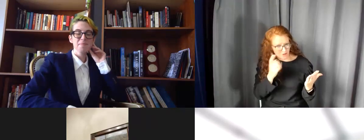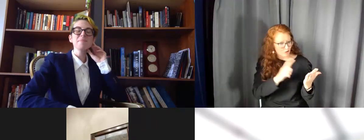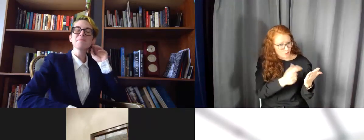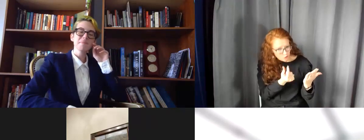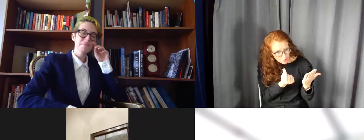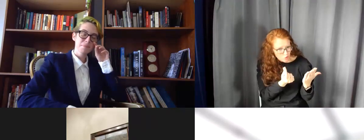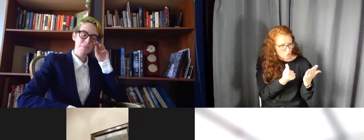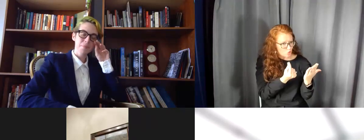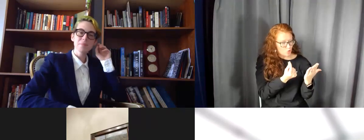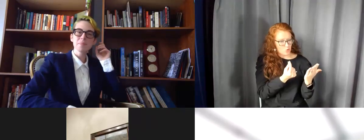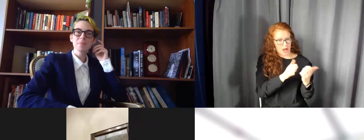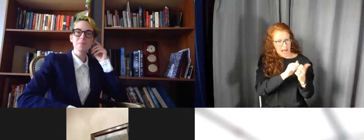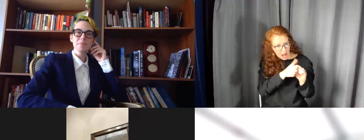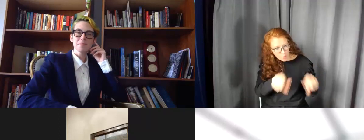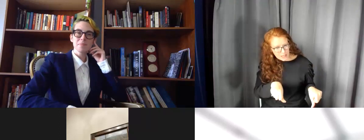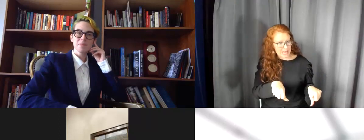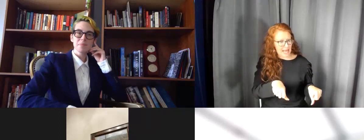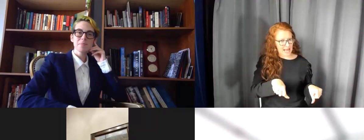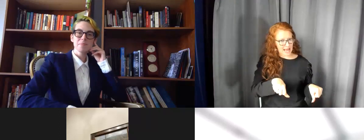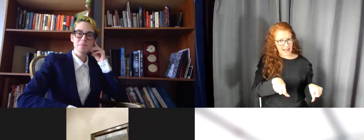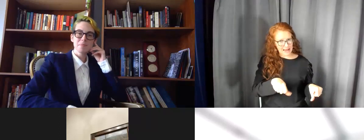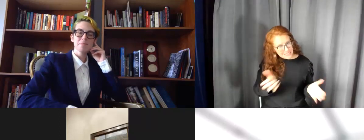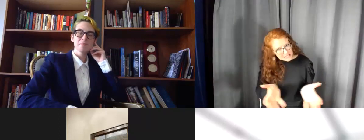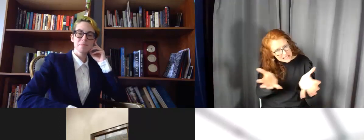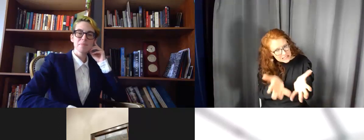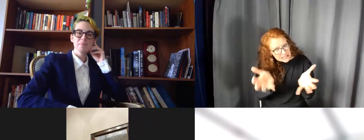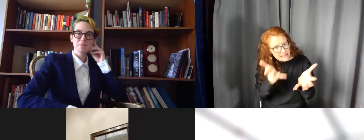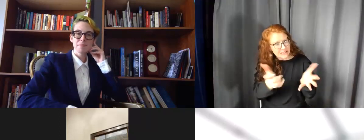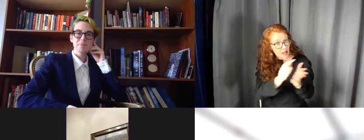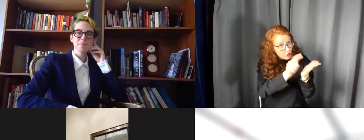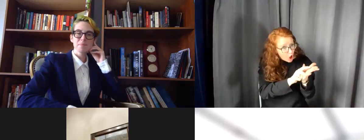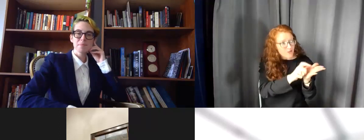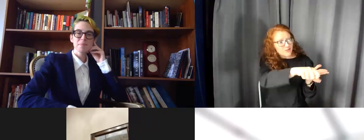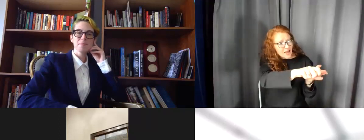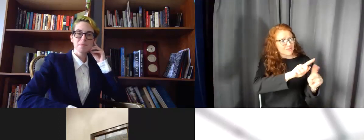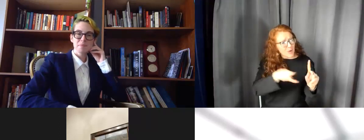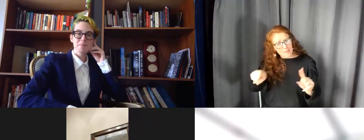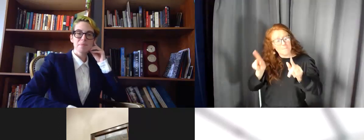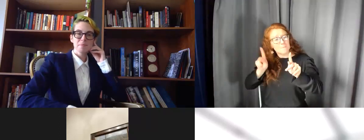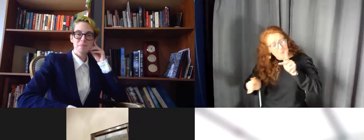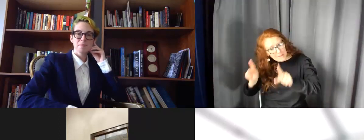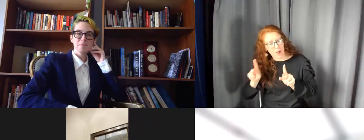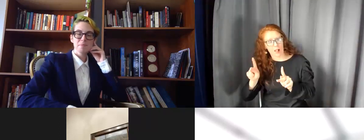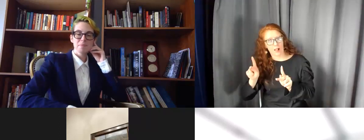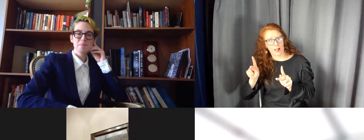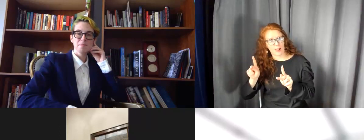Jordan Radford: you know, holding people accountable. We don't just need the laws in place. We need. People who are gonna Jordan Radford: makes